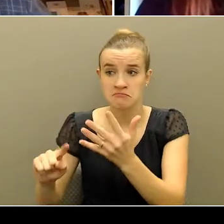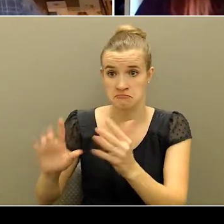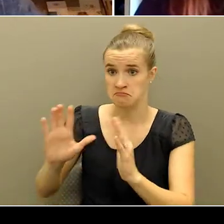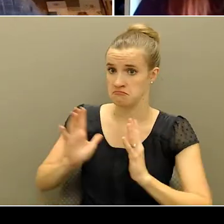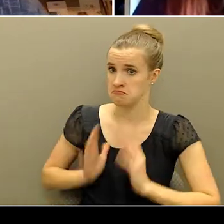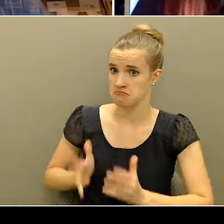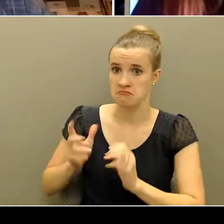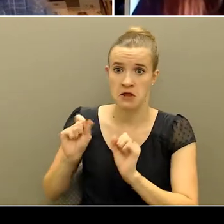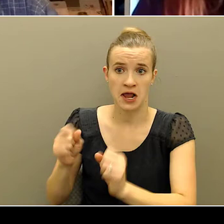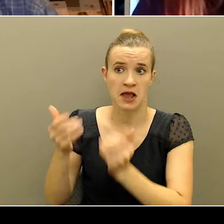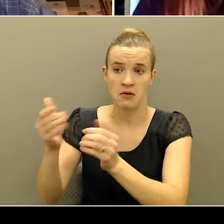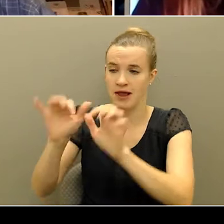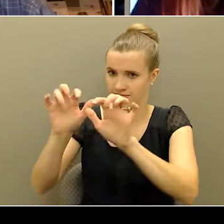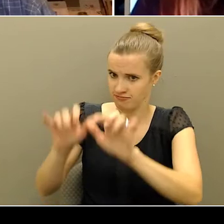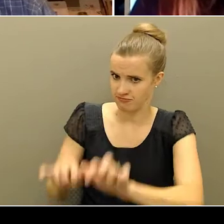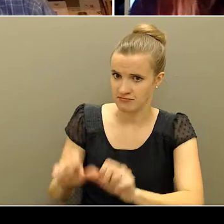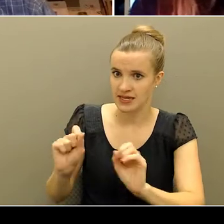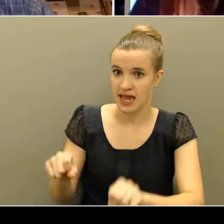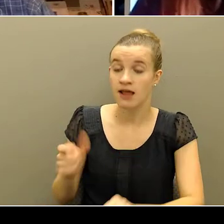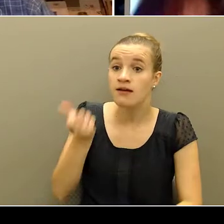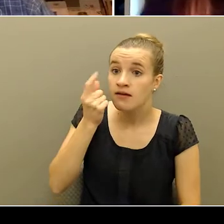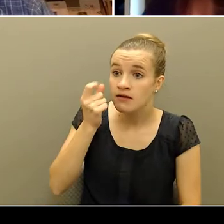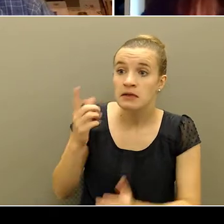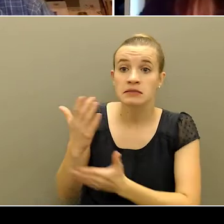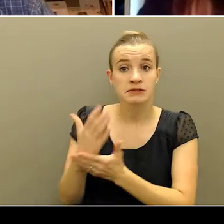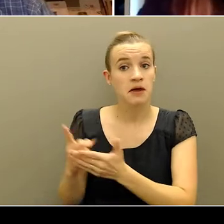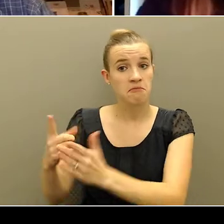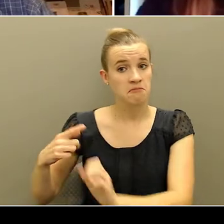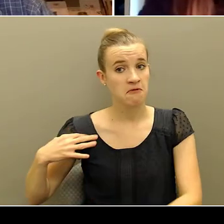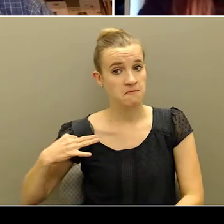come up, work with you on some ideas too, if you wanted to contribute to the